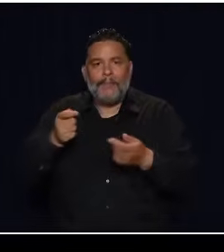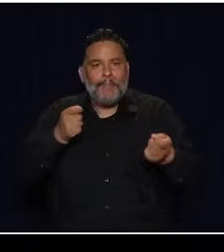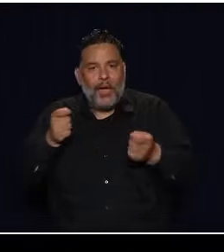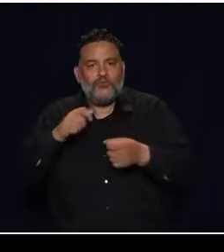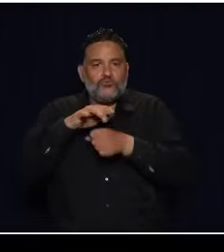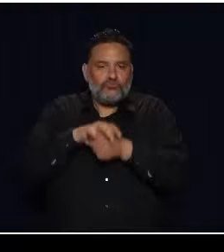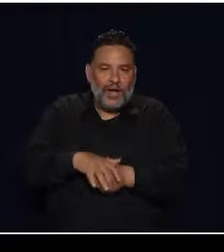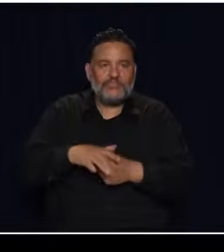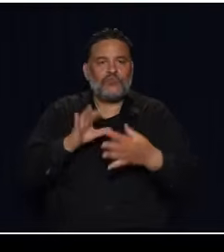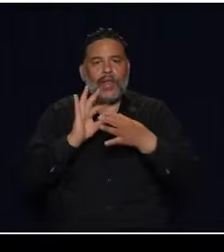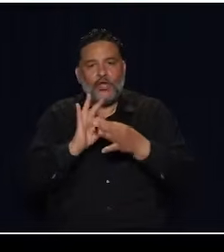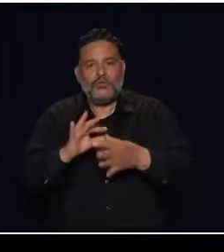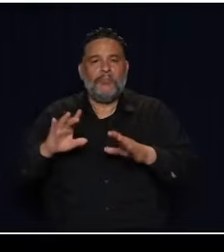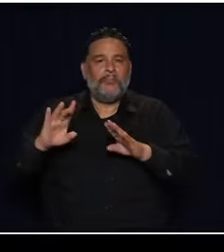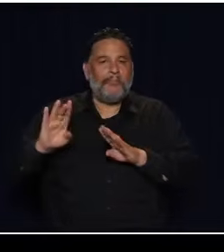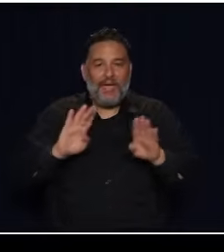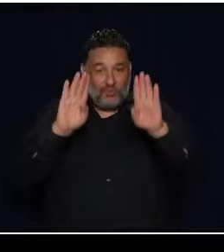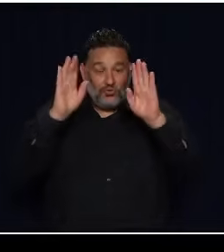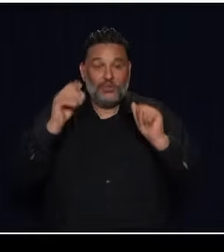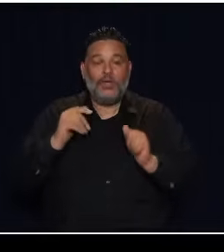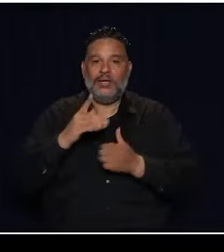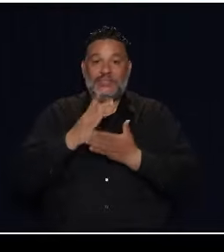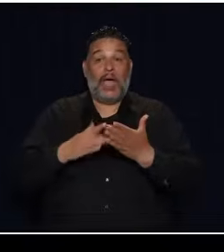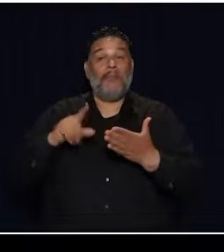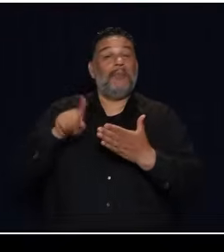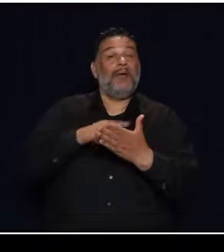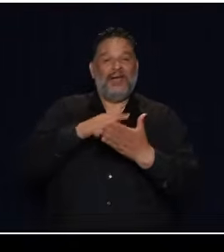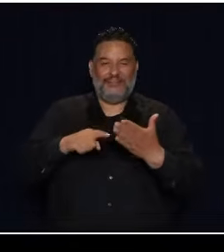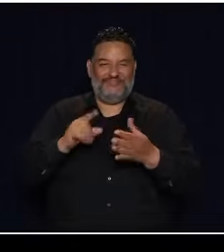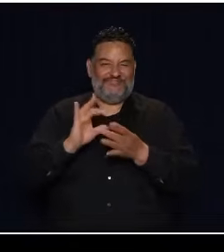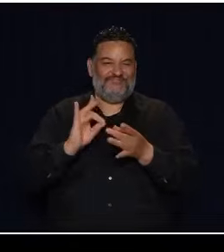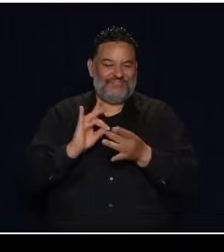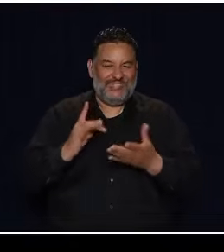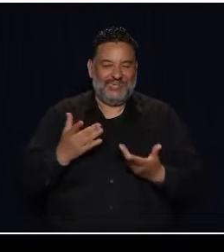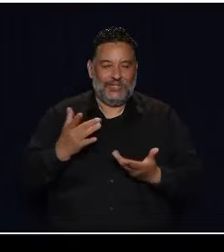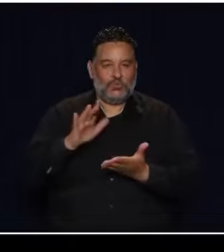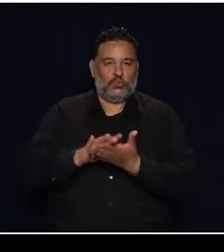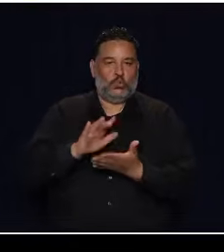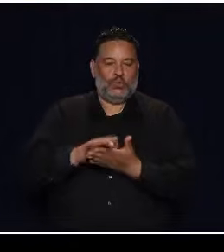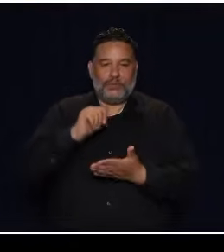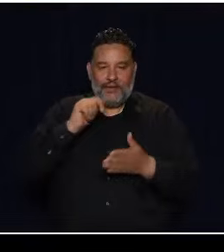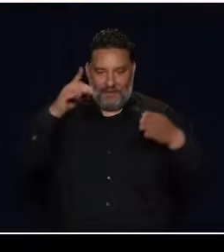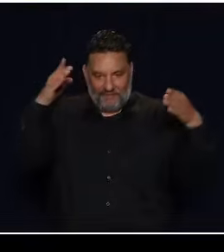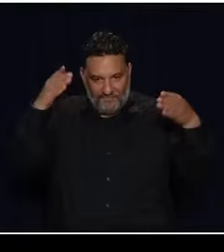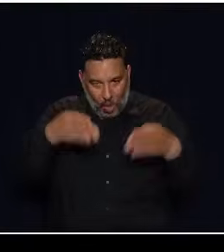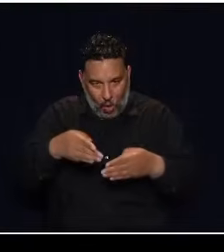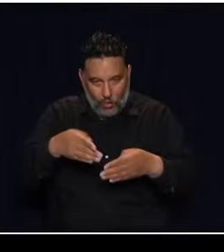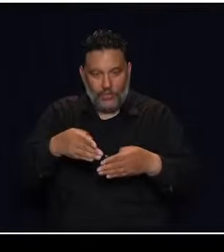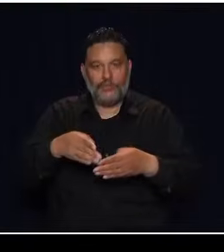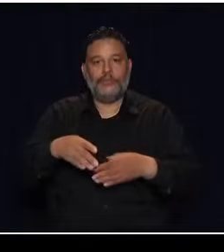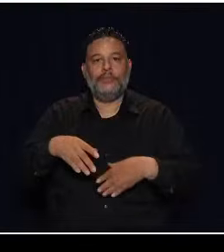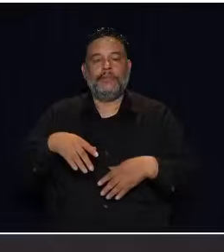THOSE FOR IT SAY IT HELPS STUDENT MANAGE STRESS AND